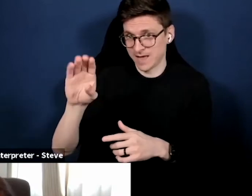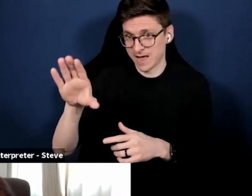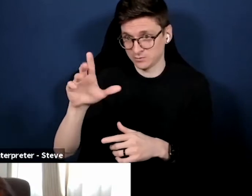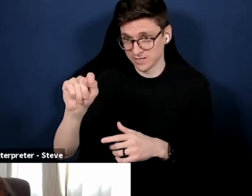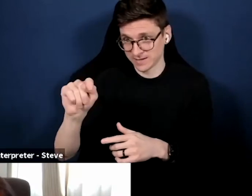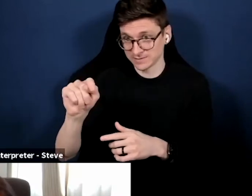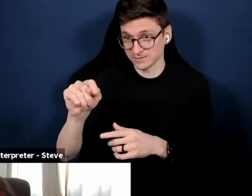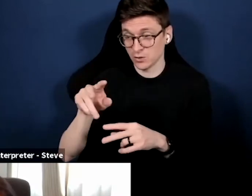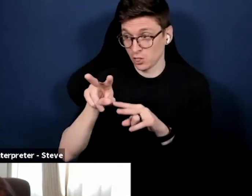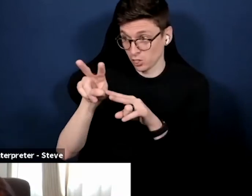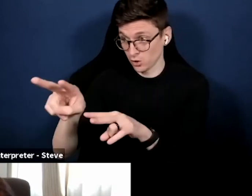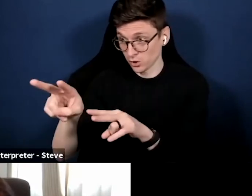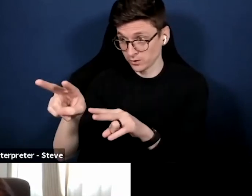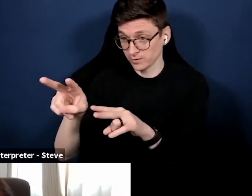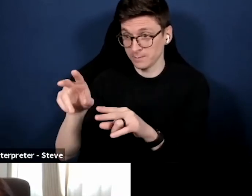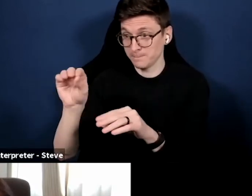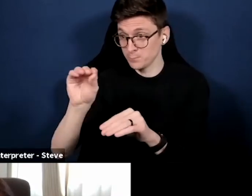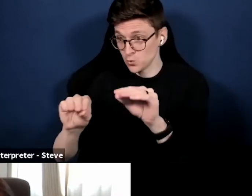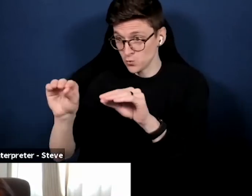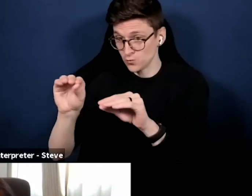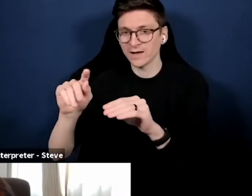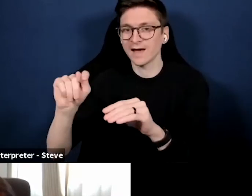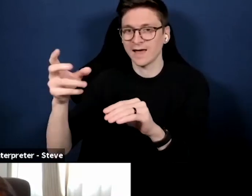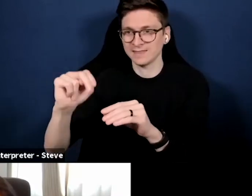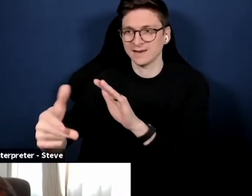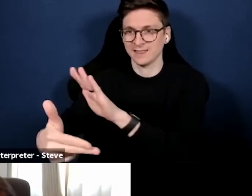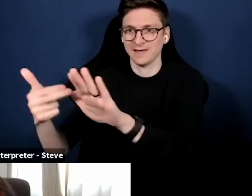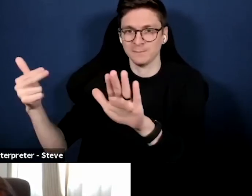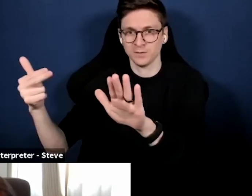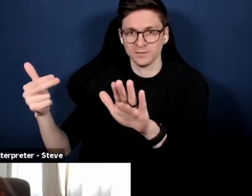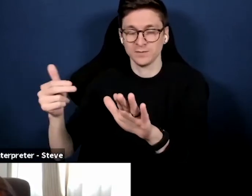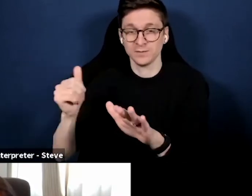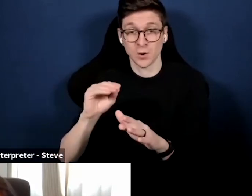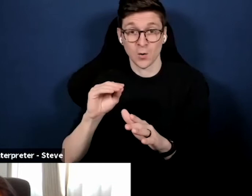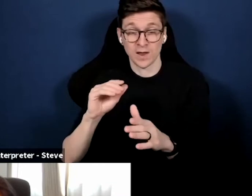actually helping those systems because first of all you're getting the attention of the child